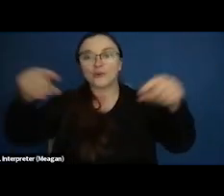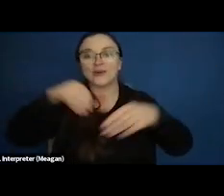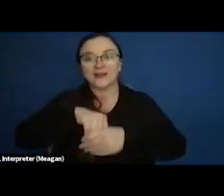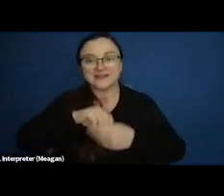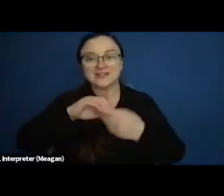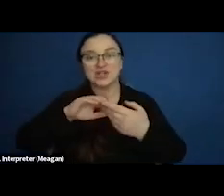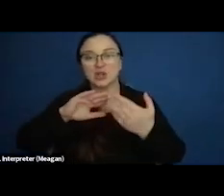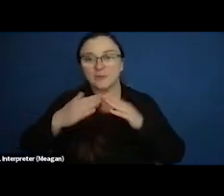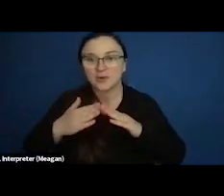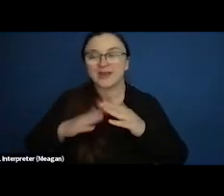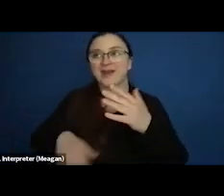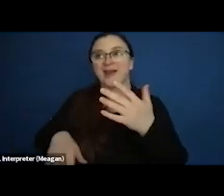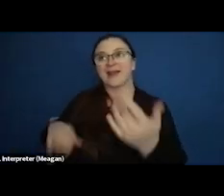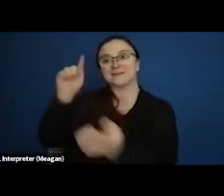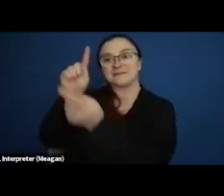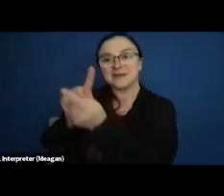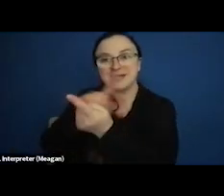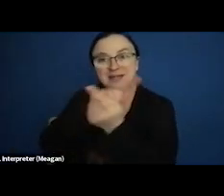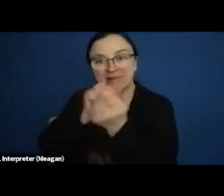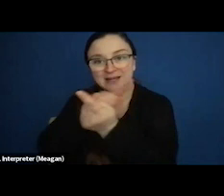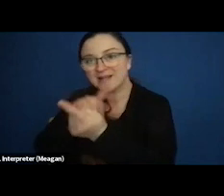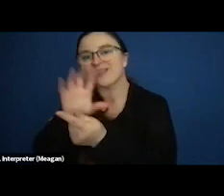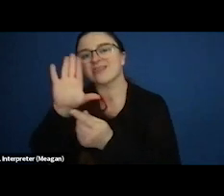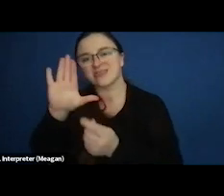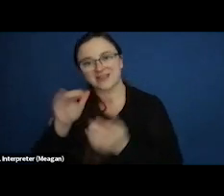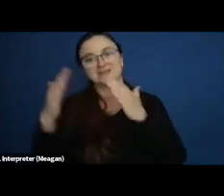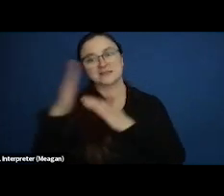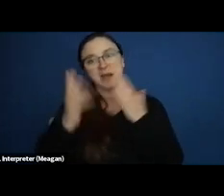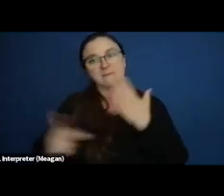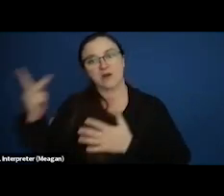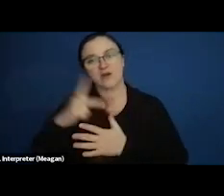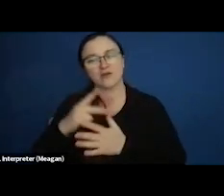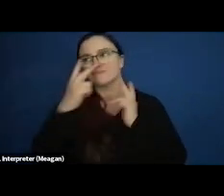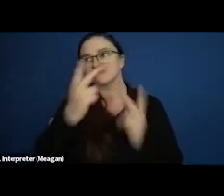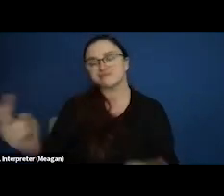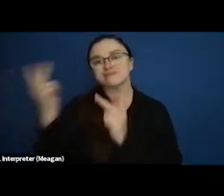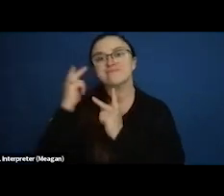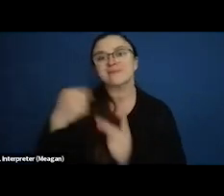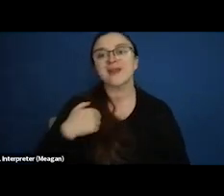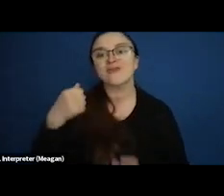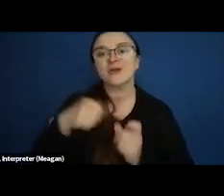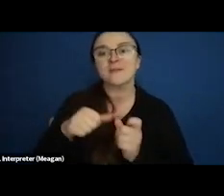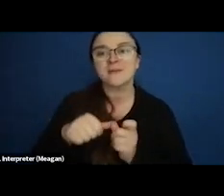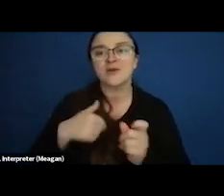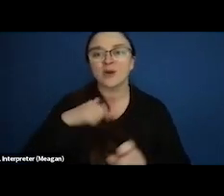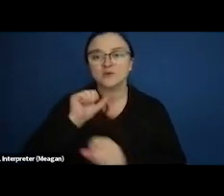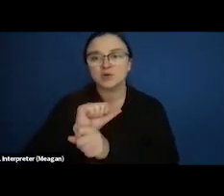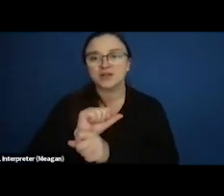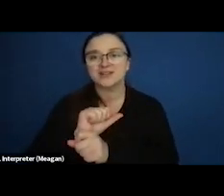where they are at is priority. I recall one time when I was working to connect with leaders,